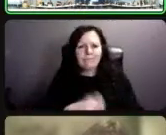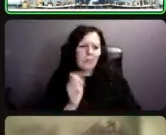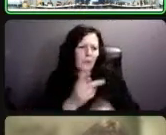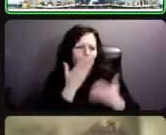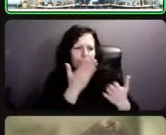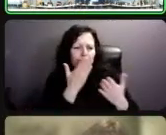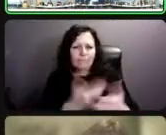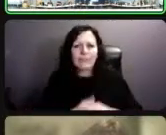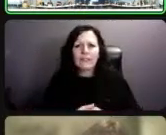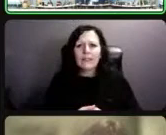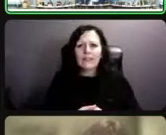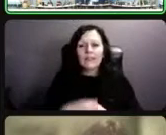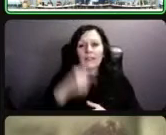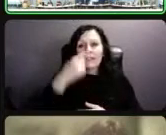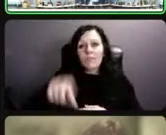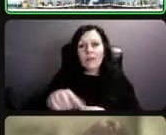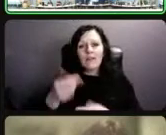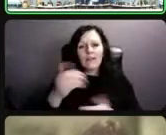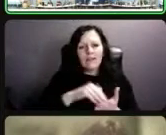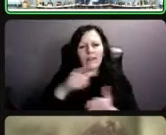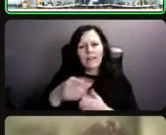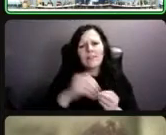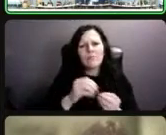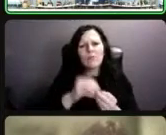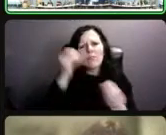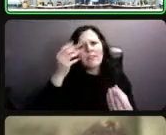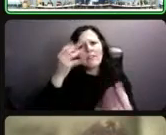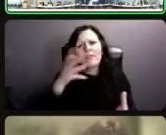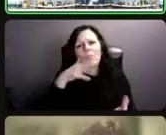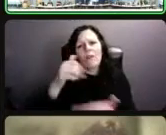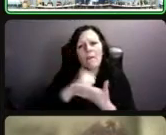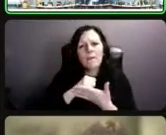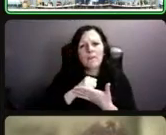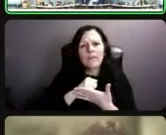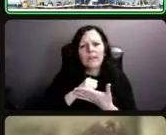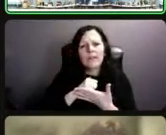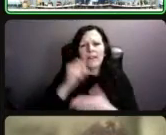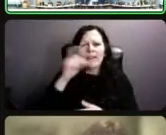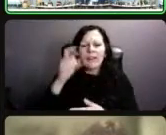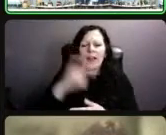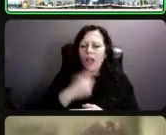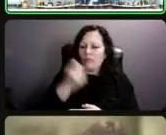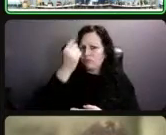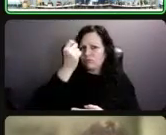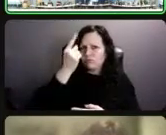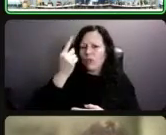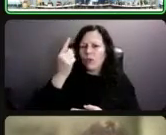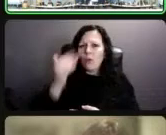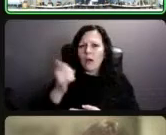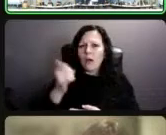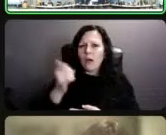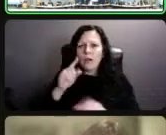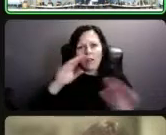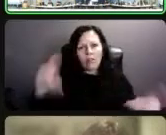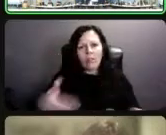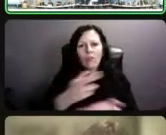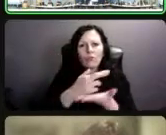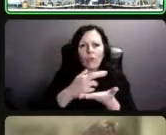ROBUST THAT MY BACK HURTS A LITTLE BIT OF A CHALLENGE TO ME IN THE RACE JUST TO BE HONEST I WOULD APPRECIATE IF YOU COULD